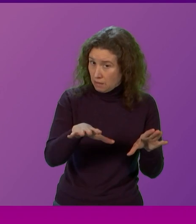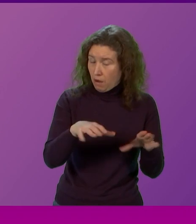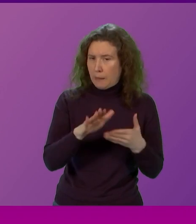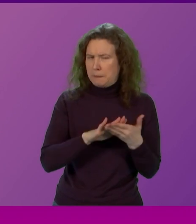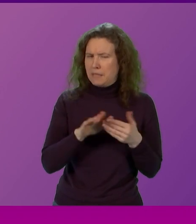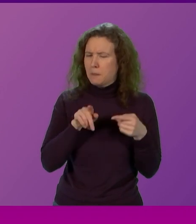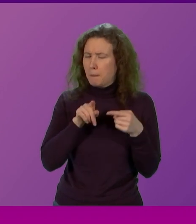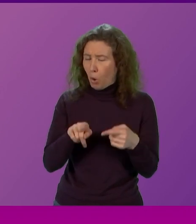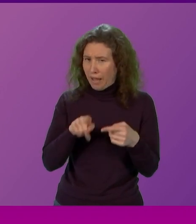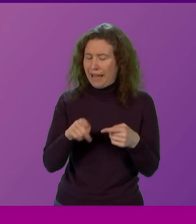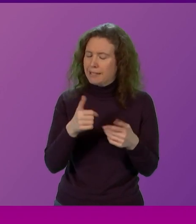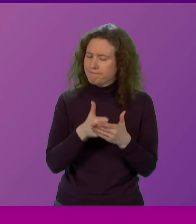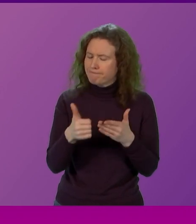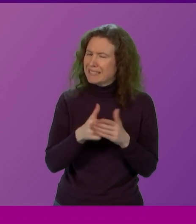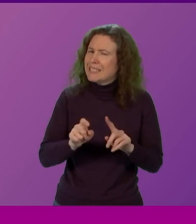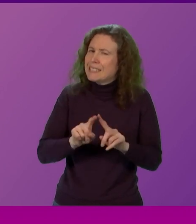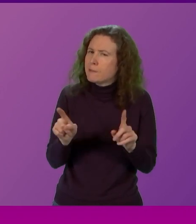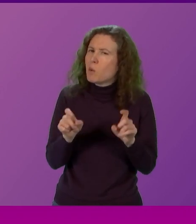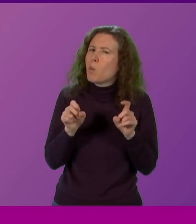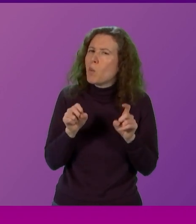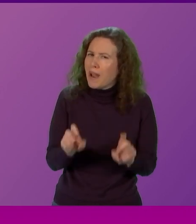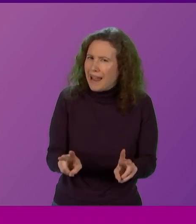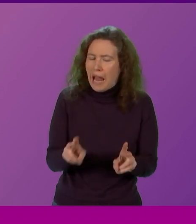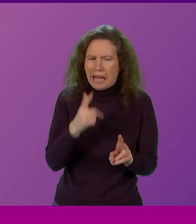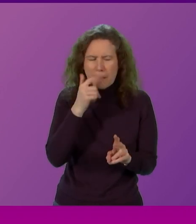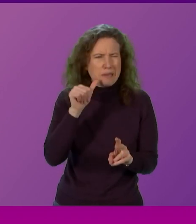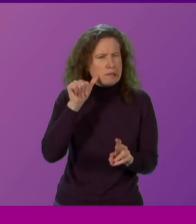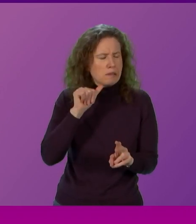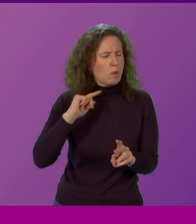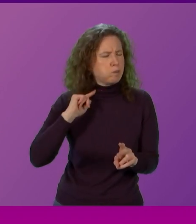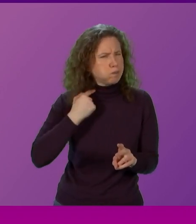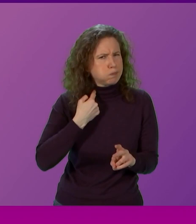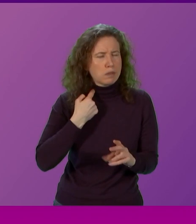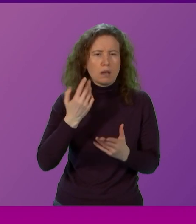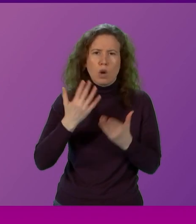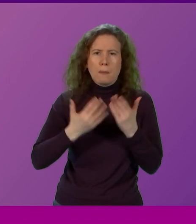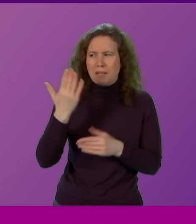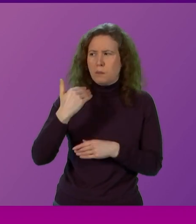means that bullying often takes different forms, and very pernicious forms, today compared with some years ago.